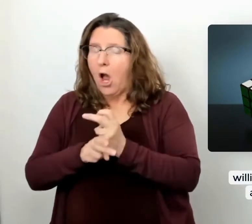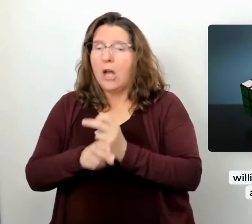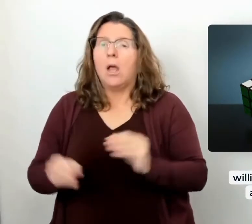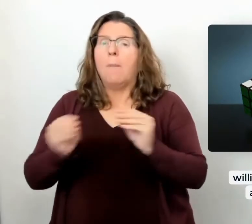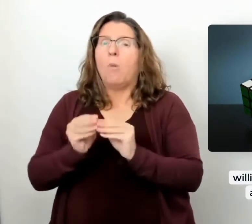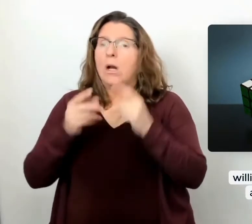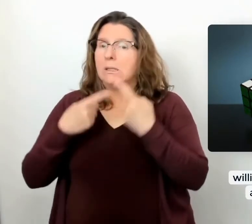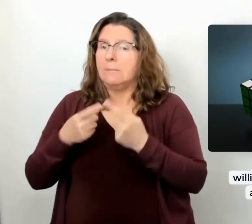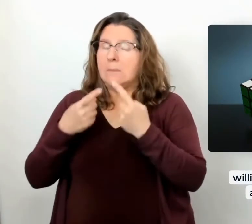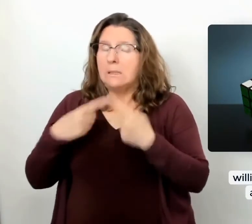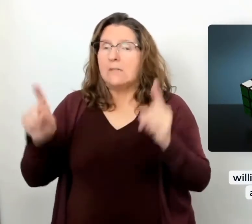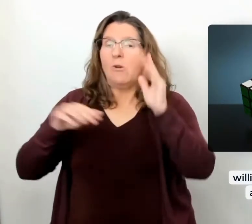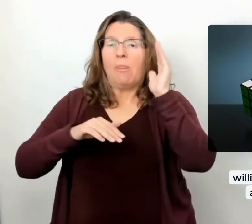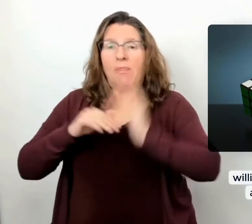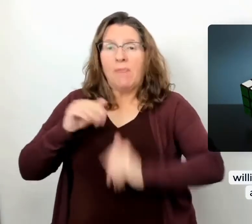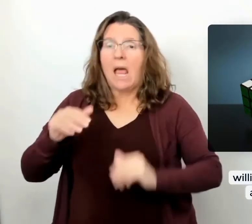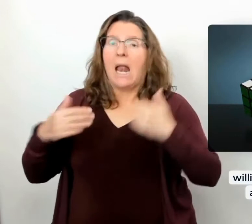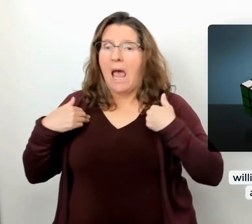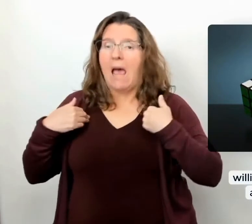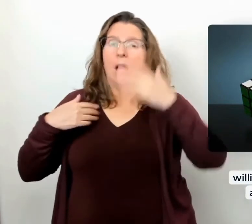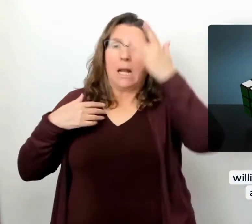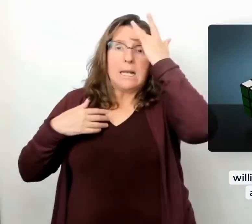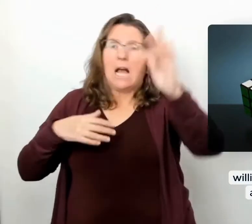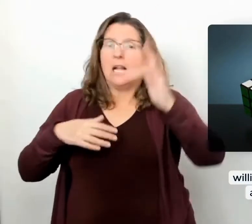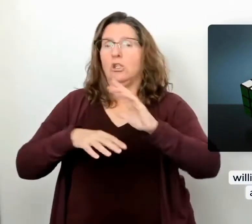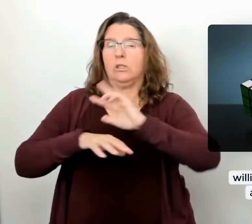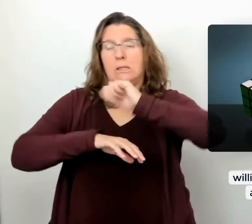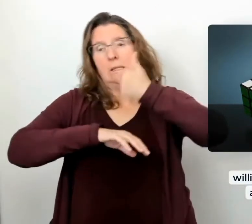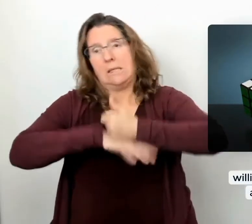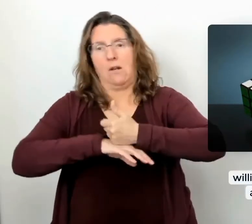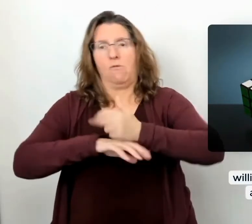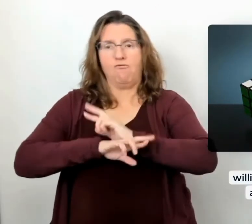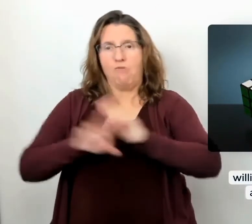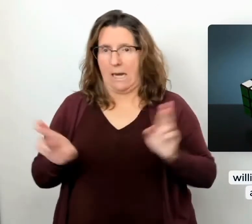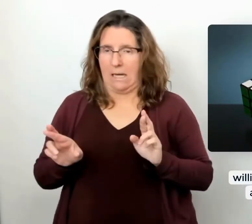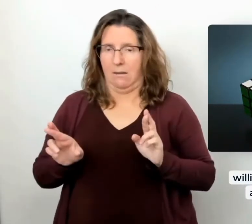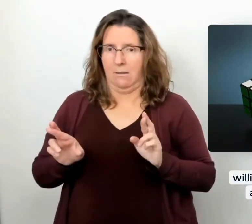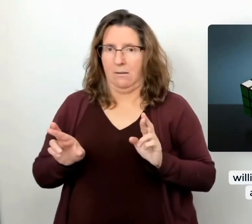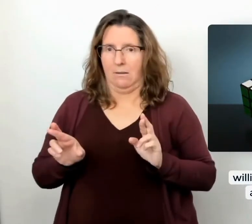effort is more important than any predetermined intelligence level.